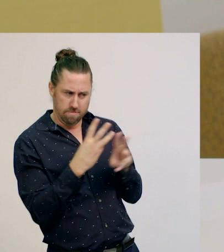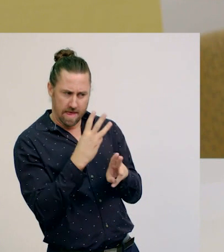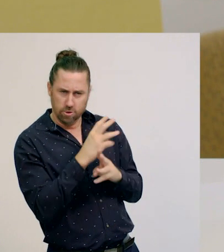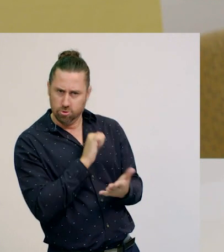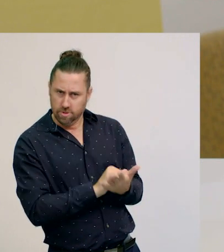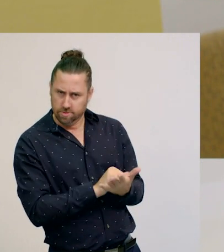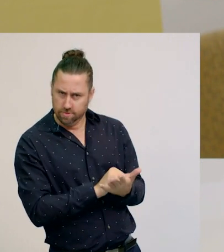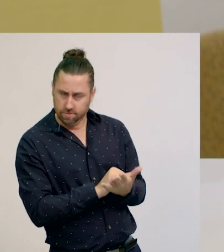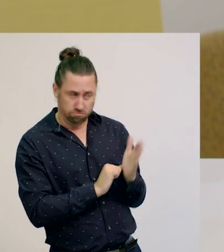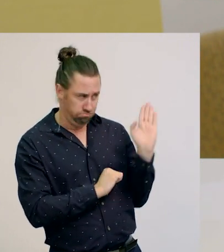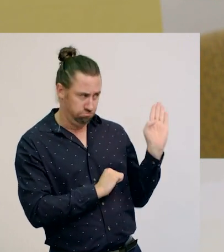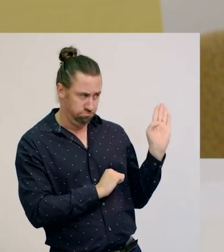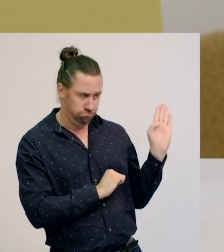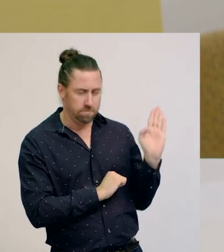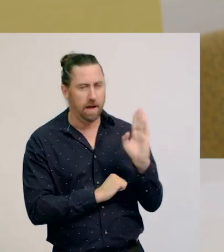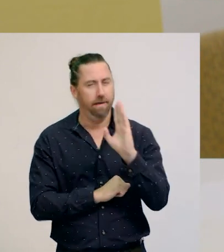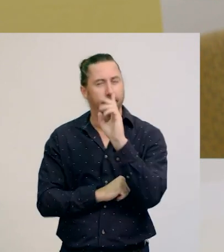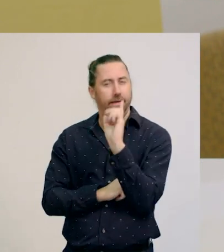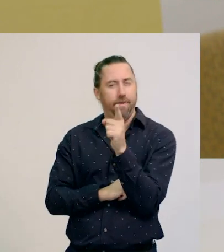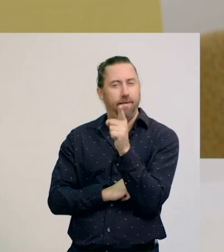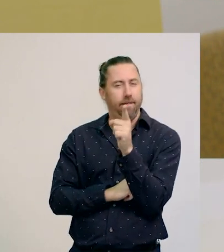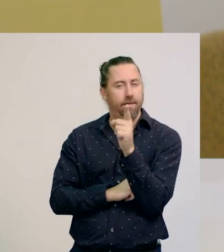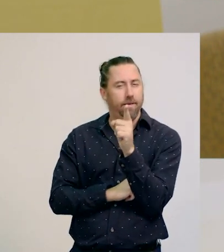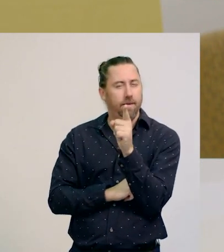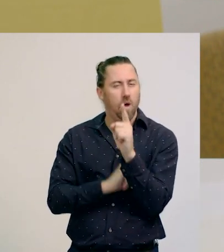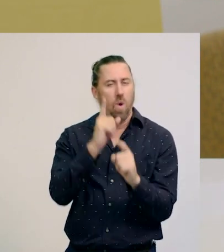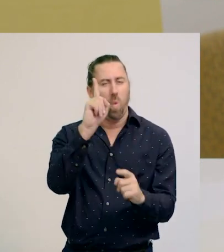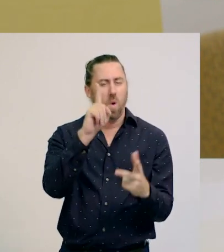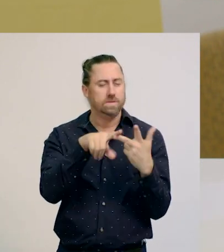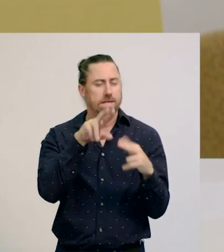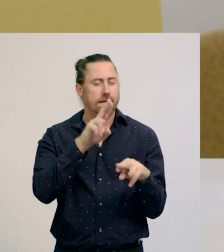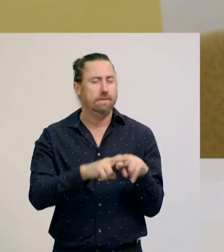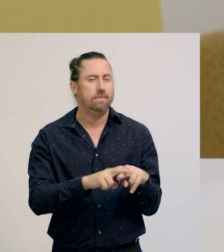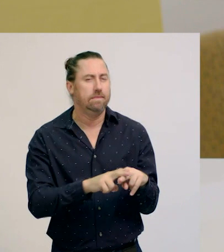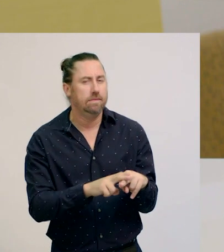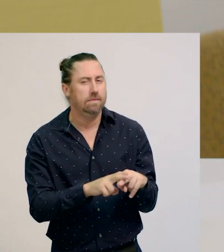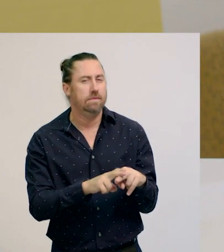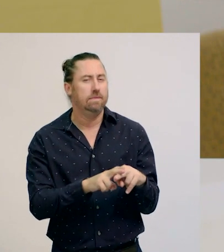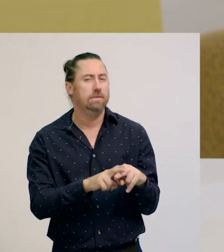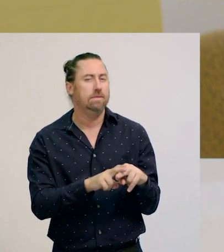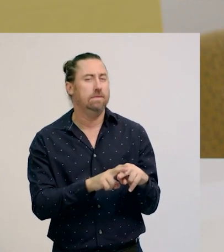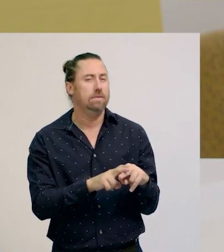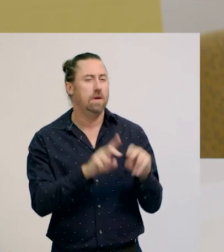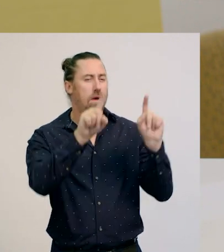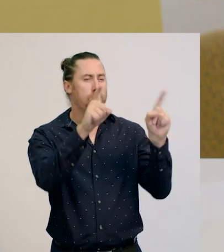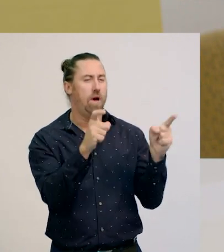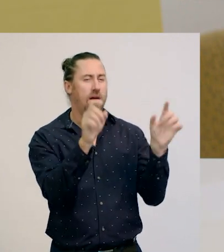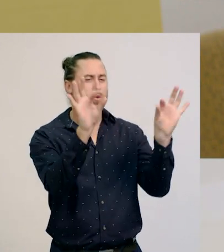But do you think the answer would be the same if we did the sum without brackets?